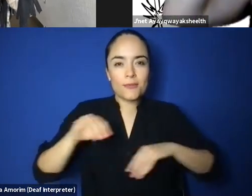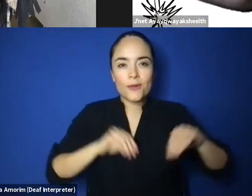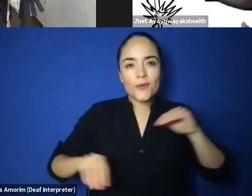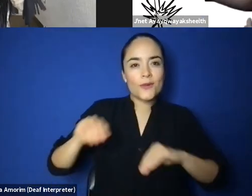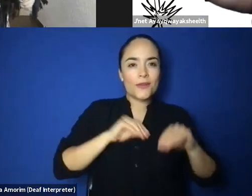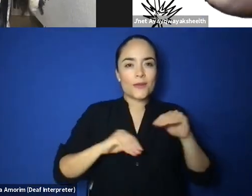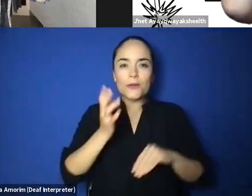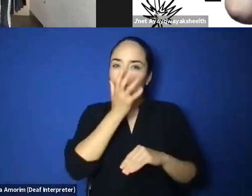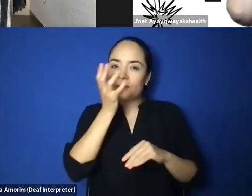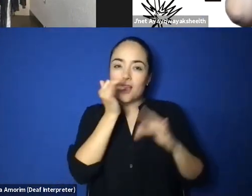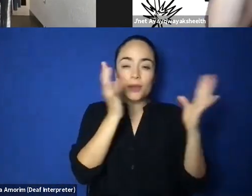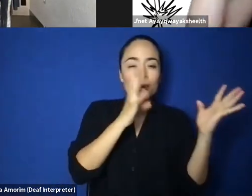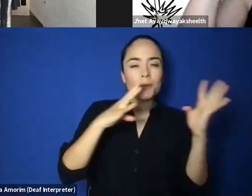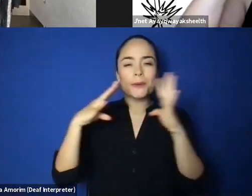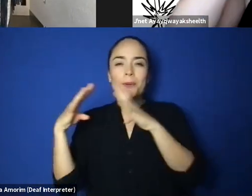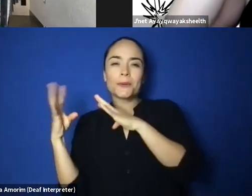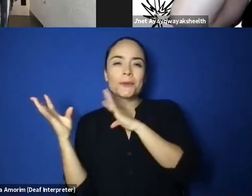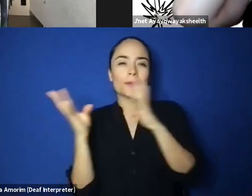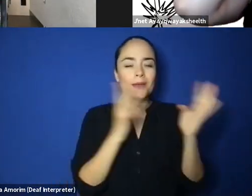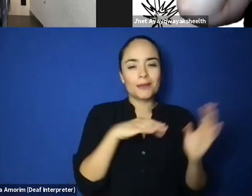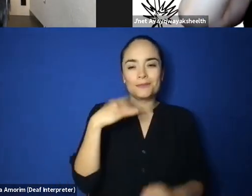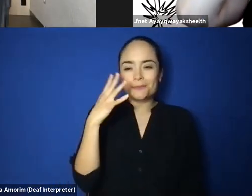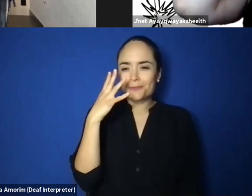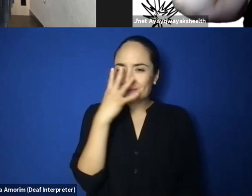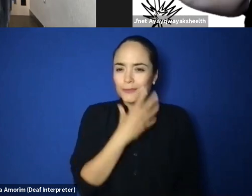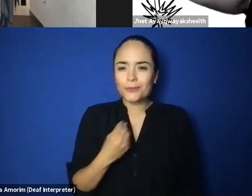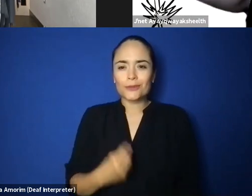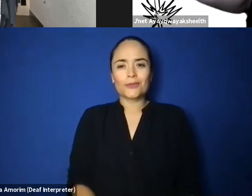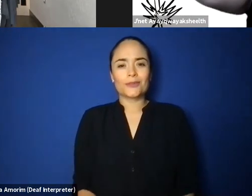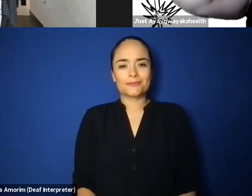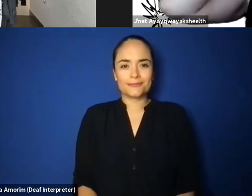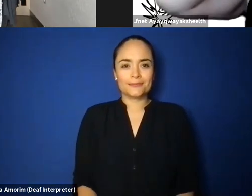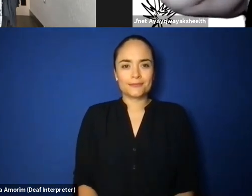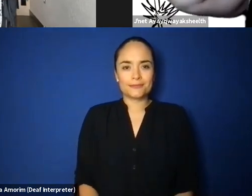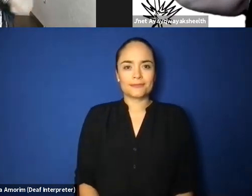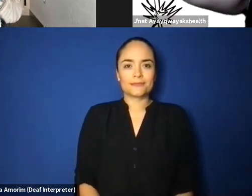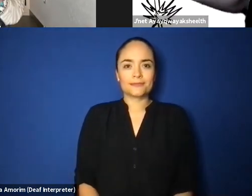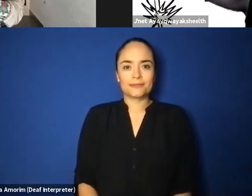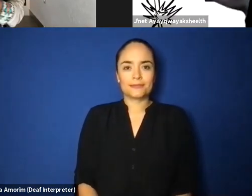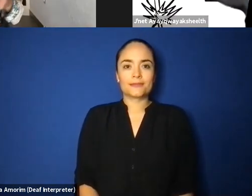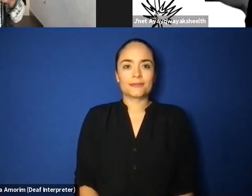And you described your, when we were getting ready for today, the top of your --